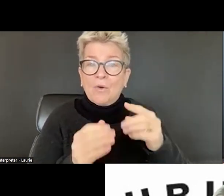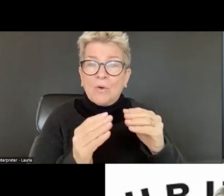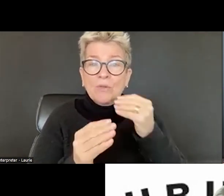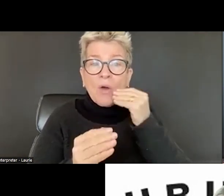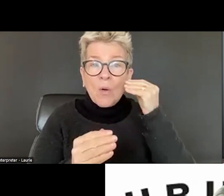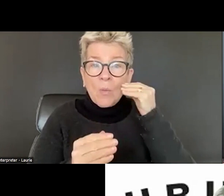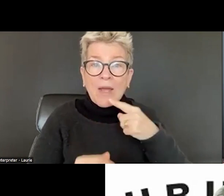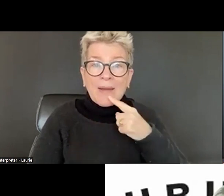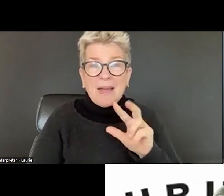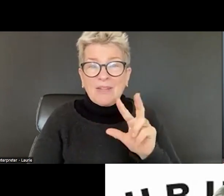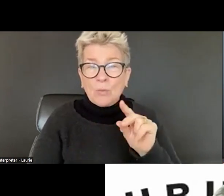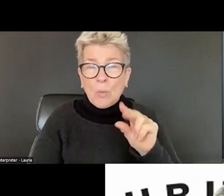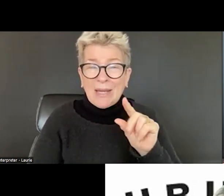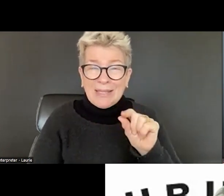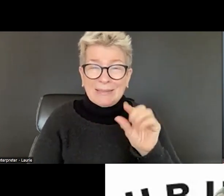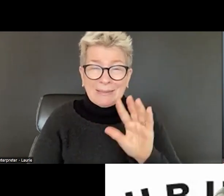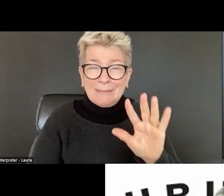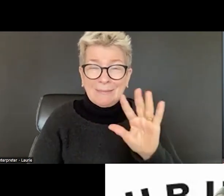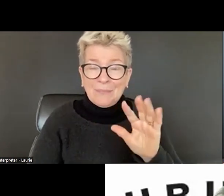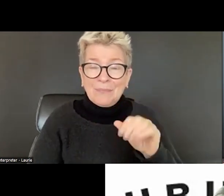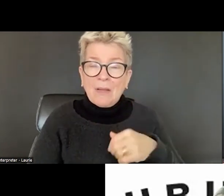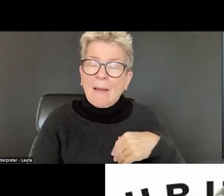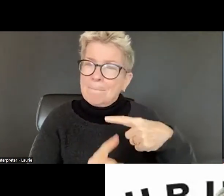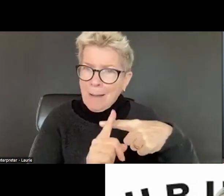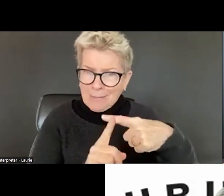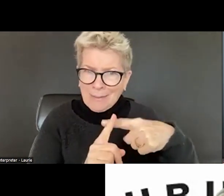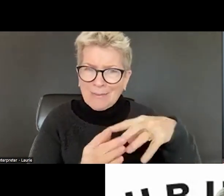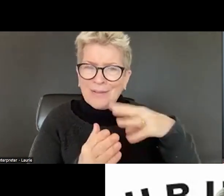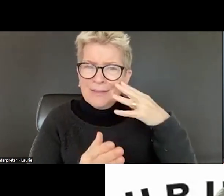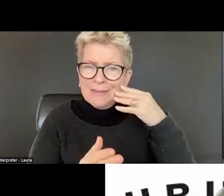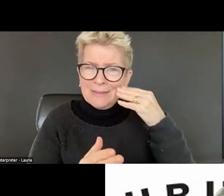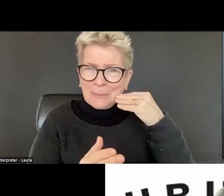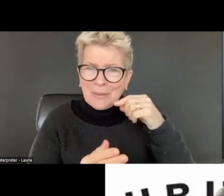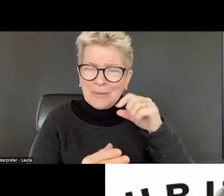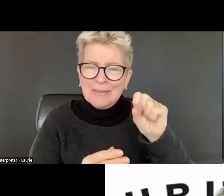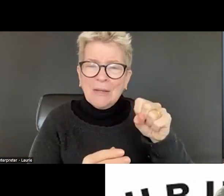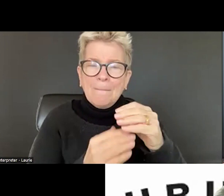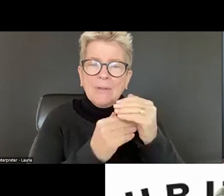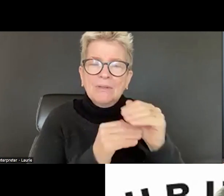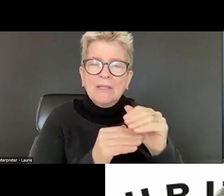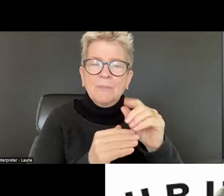So I had a very positive experience, but it was limited to those students that participated in